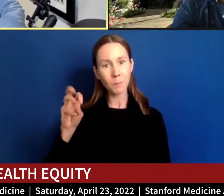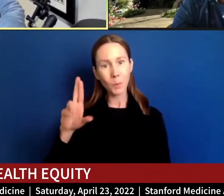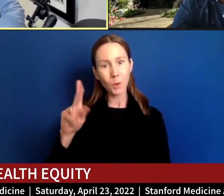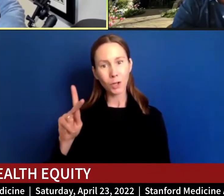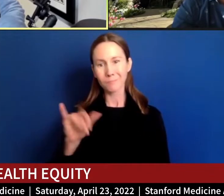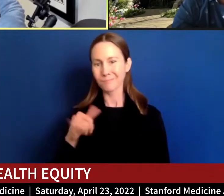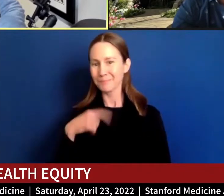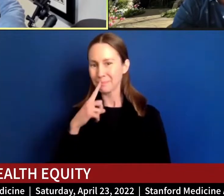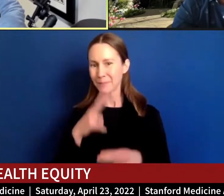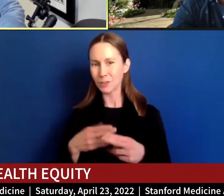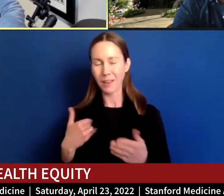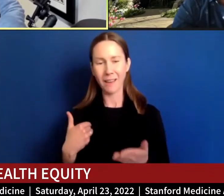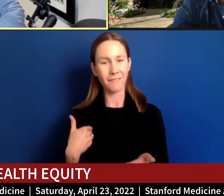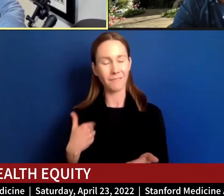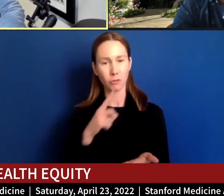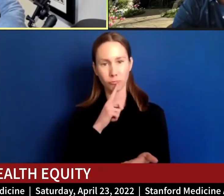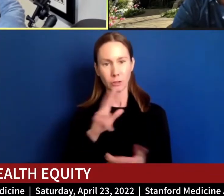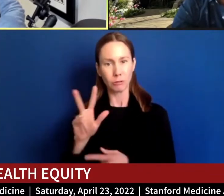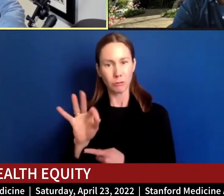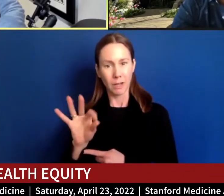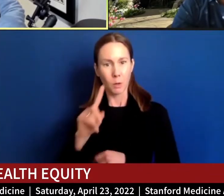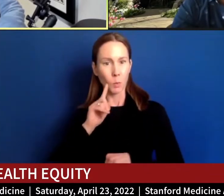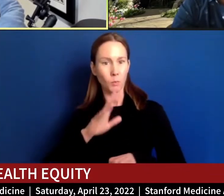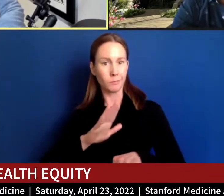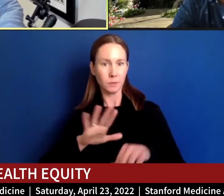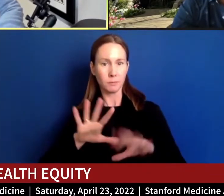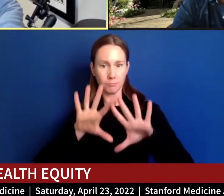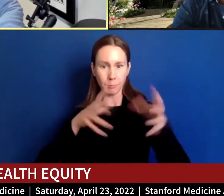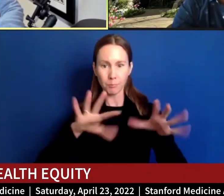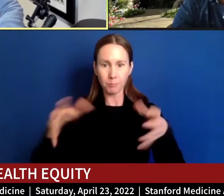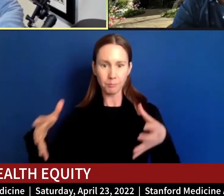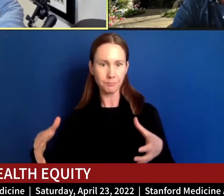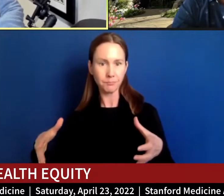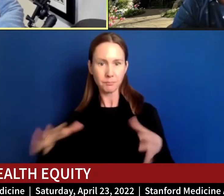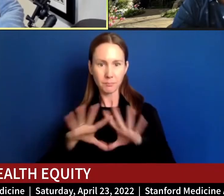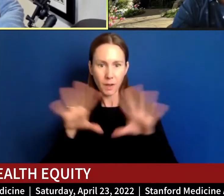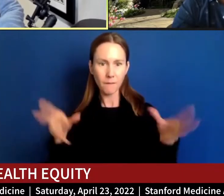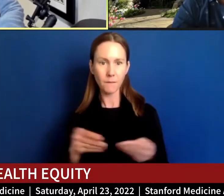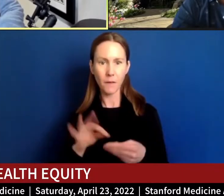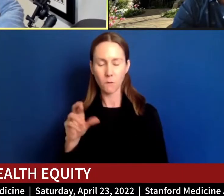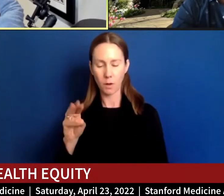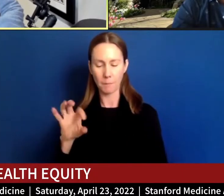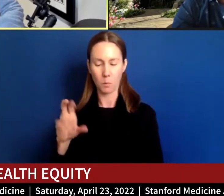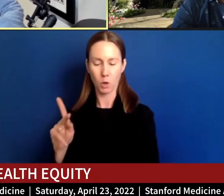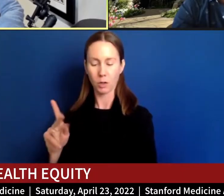discrete components of the framework, and mental health is certainly part of it. Ensuring that